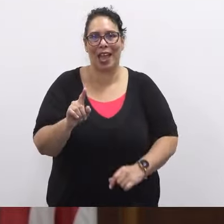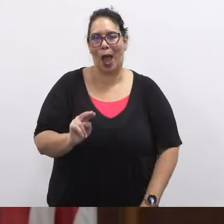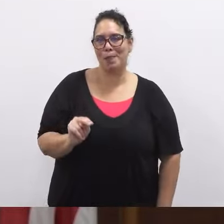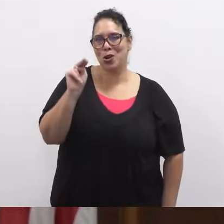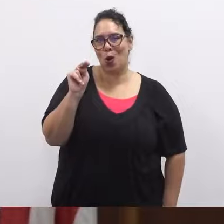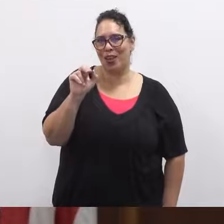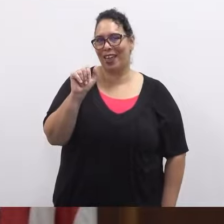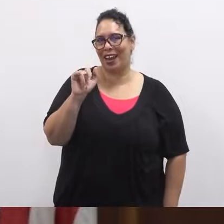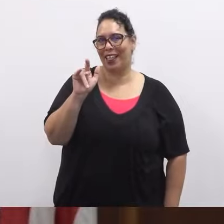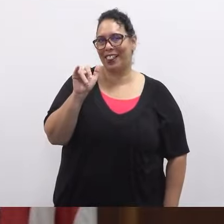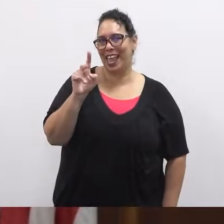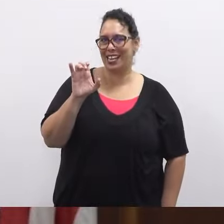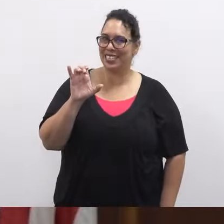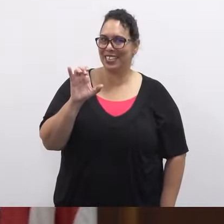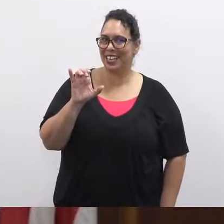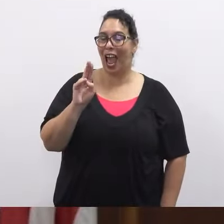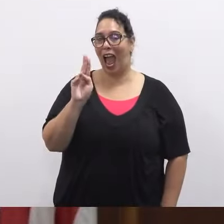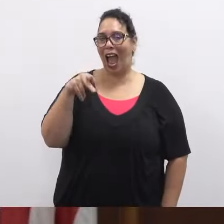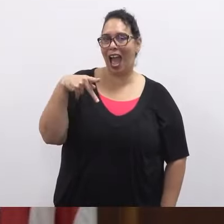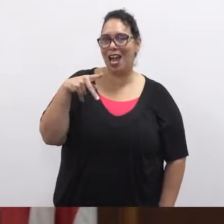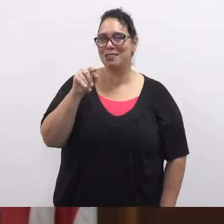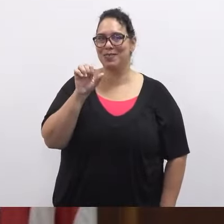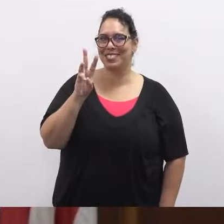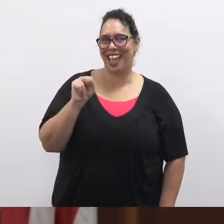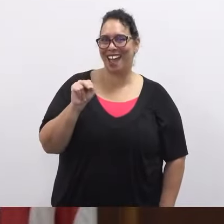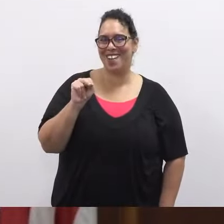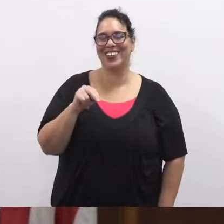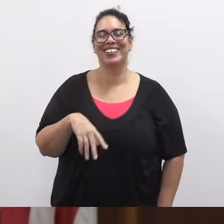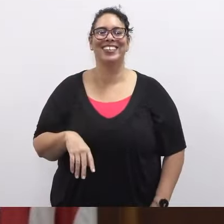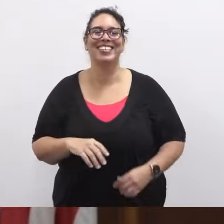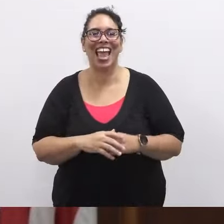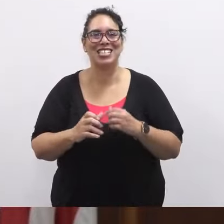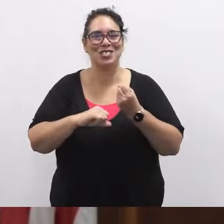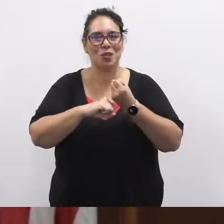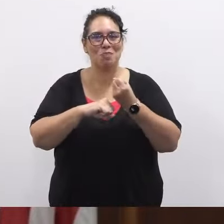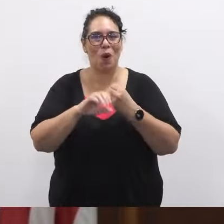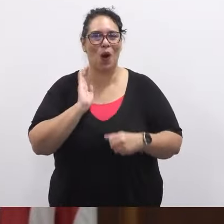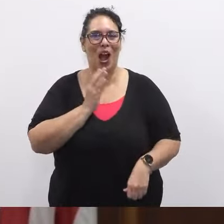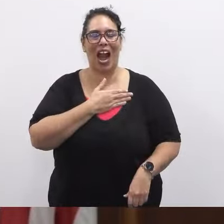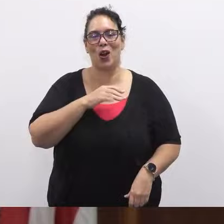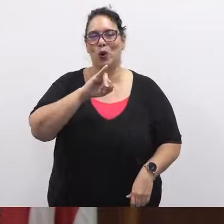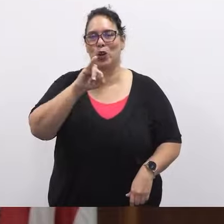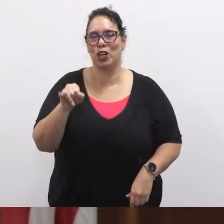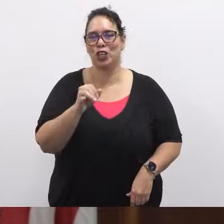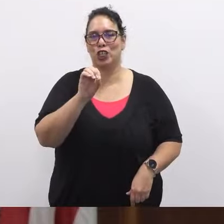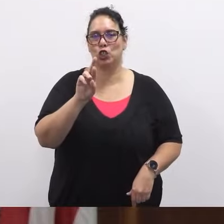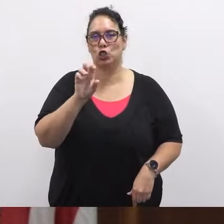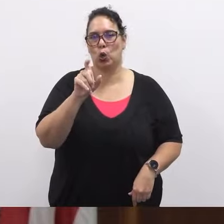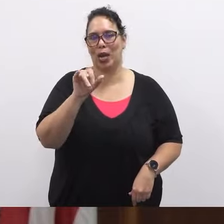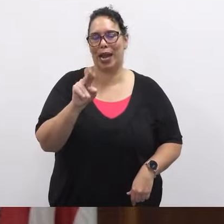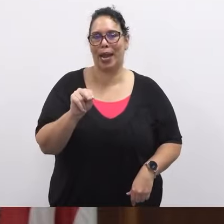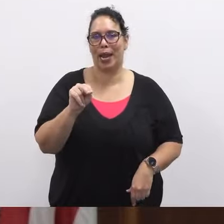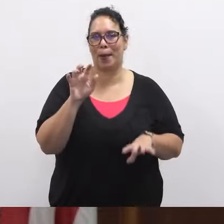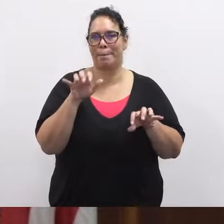to Uptown, Atlantic Avenue and support our Jordan Panthers, buy yourself a ticket online for that.